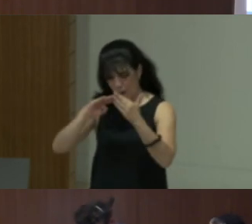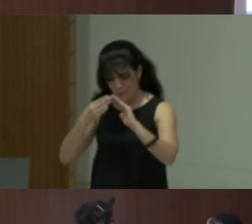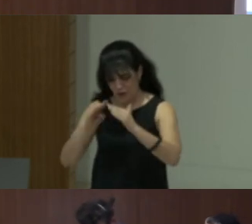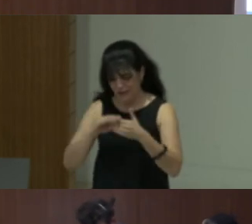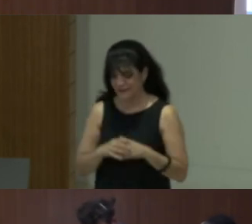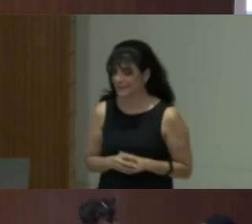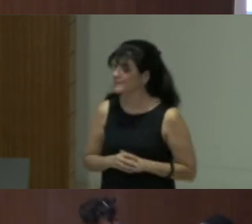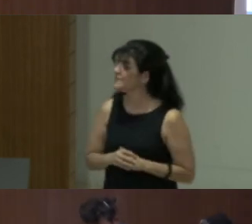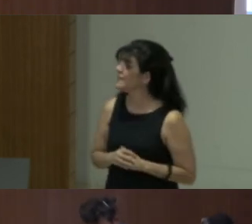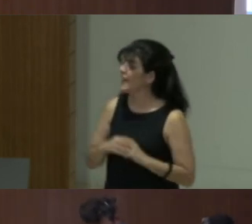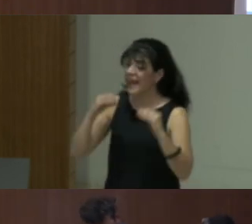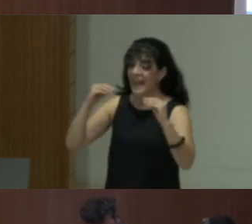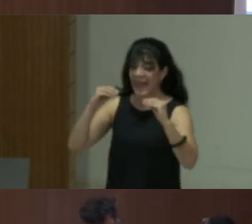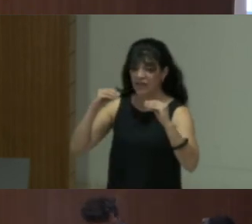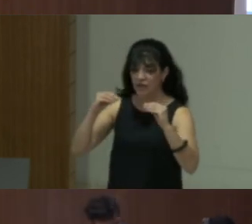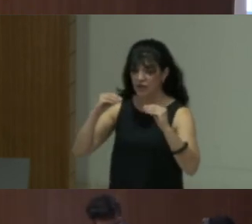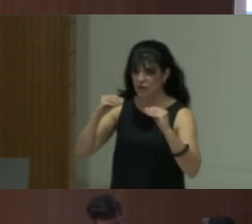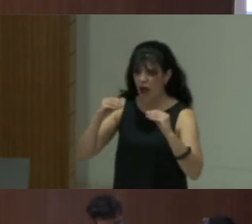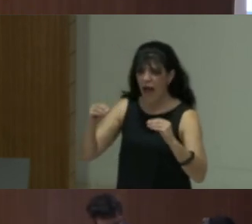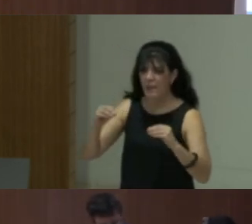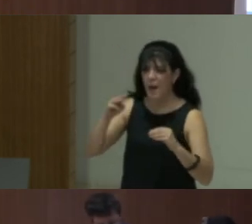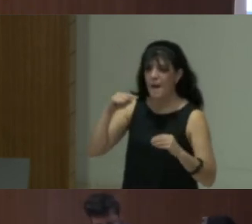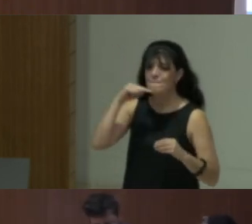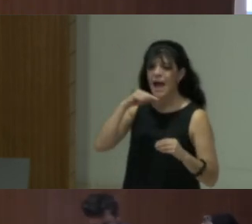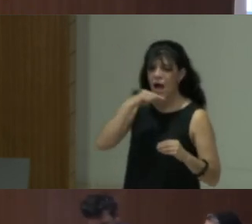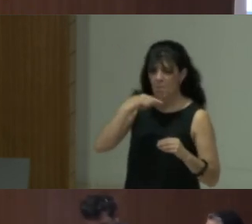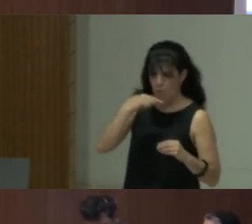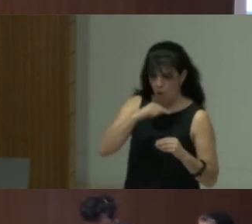He lectures at the Melbourne College of Divinity, specifically at the Catholic